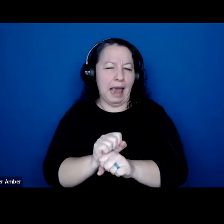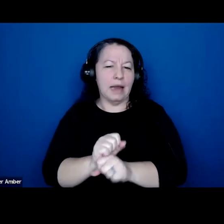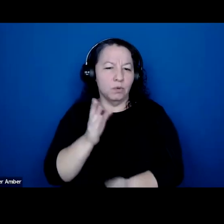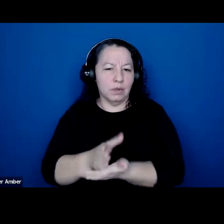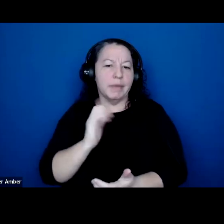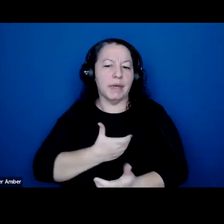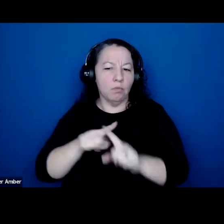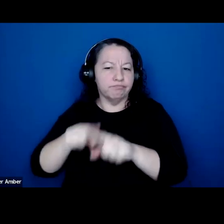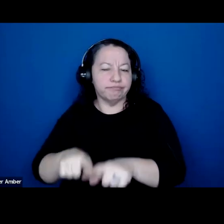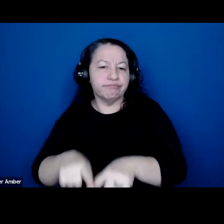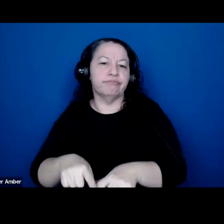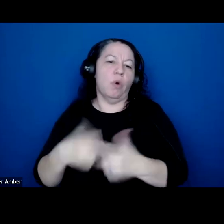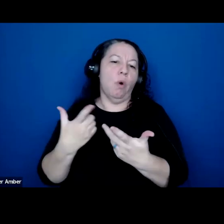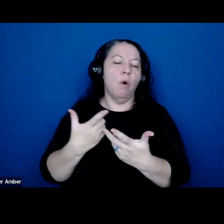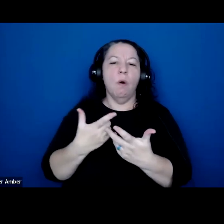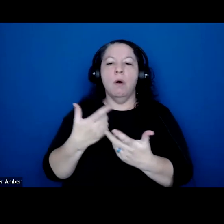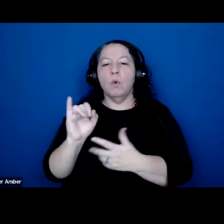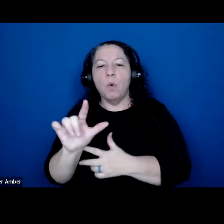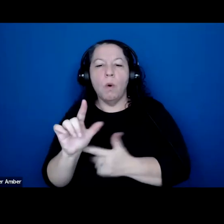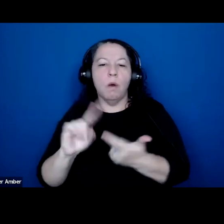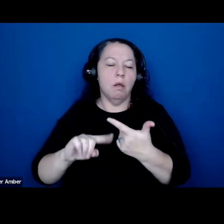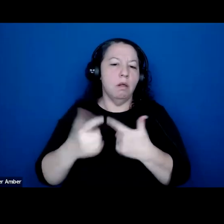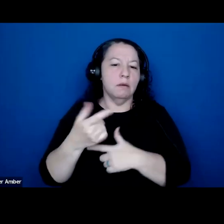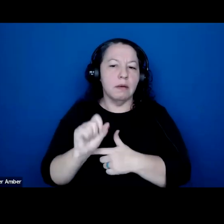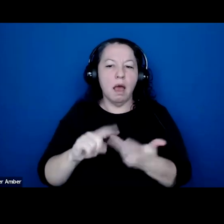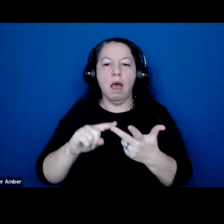by ushering in a fast and just transition to renewable energy.